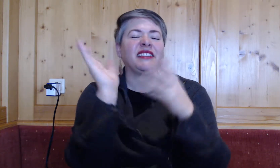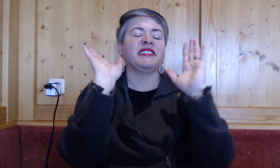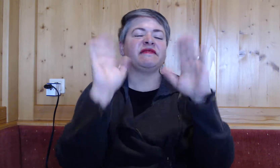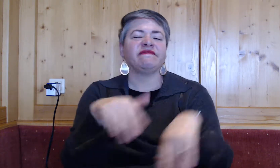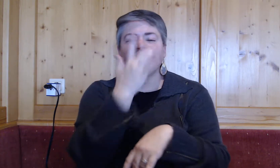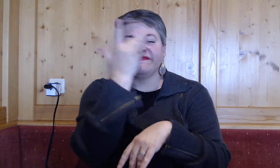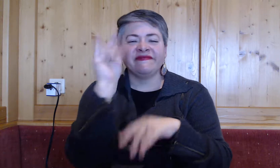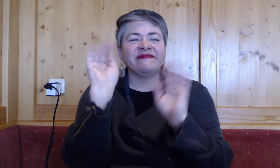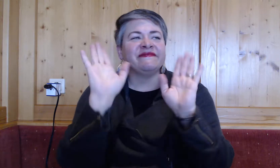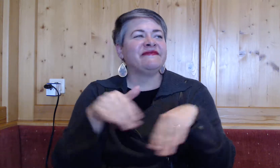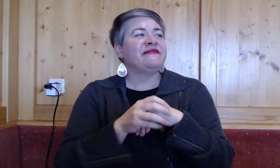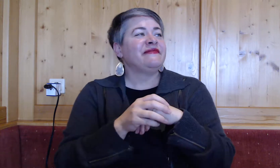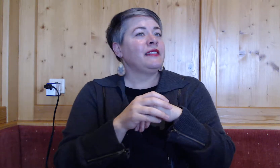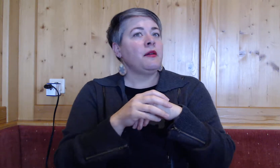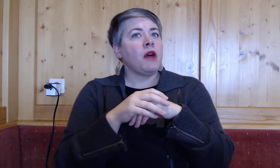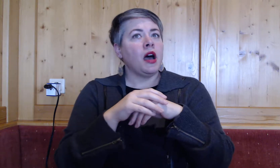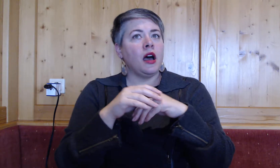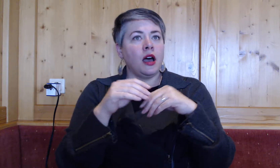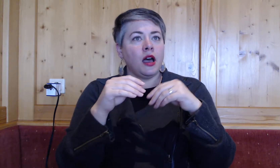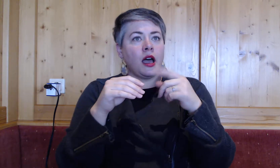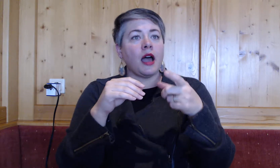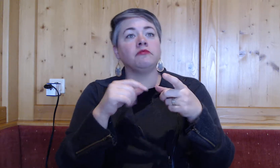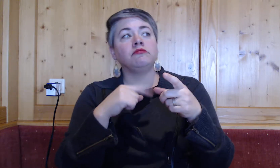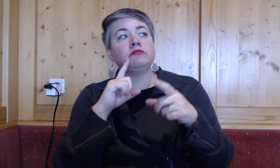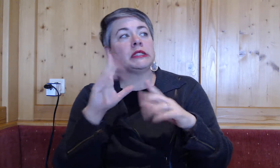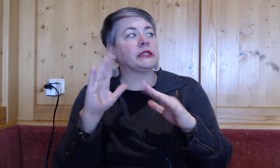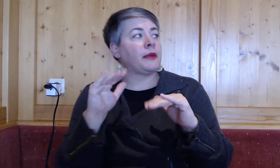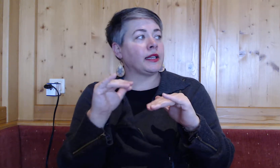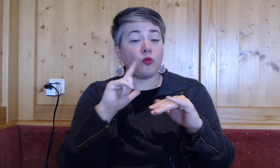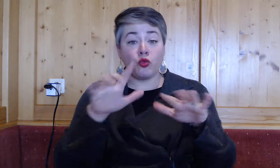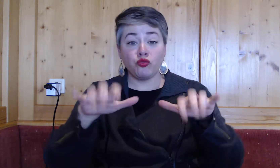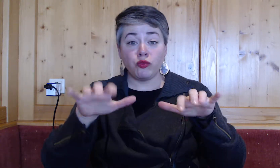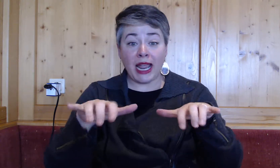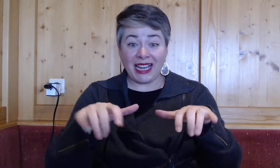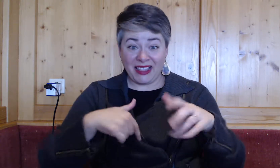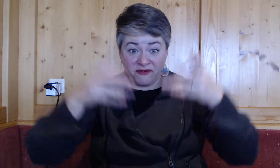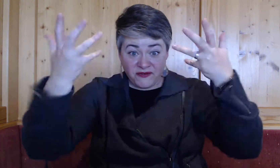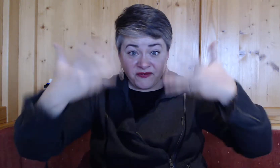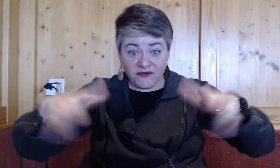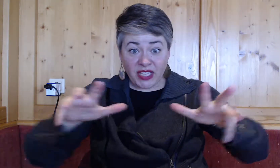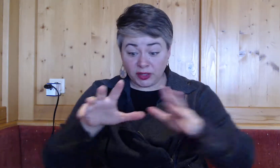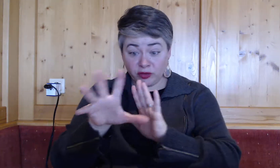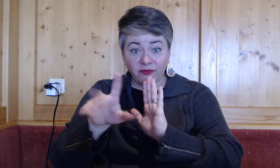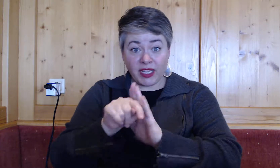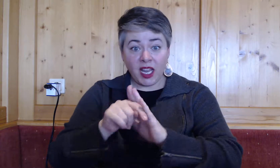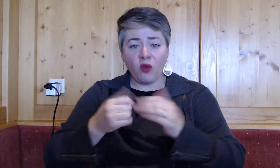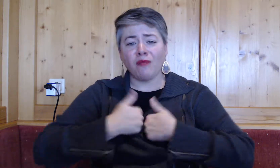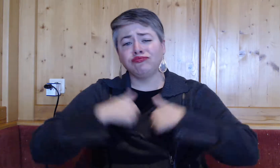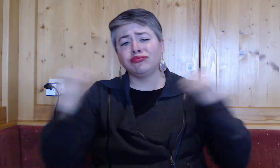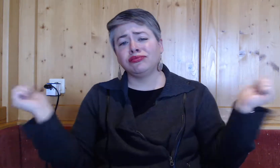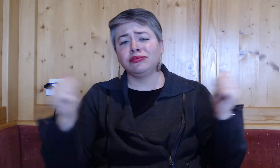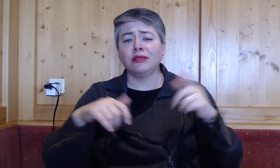Oh well... Once I finish taping this video, the sweater is coming off